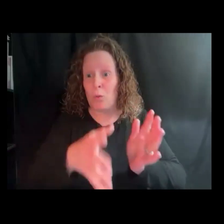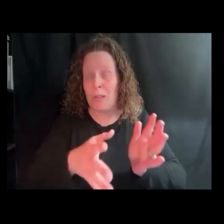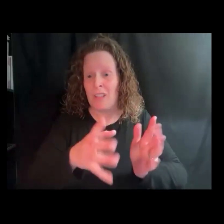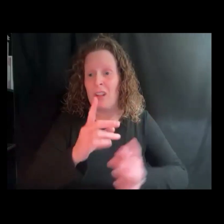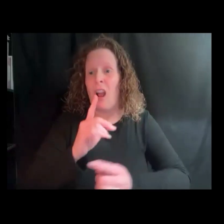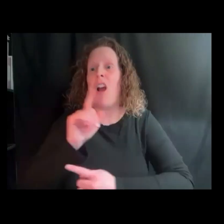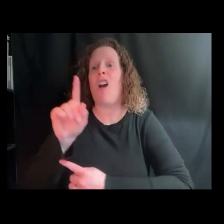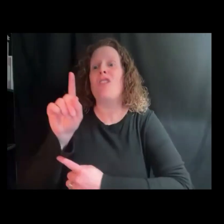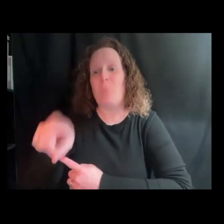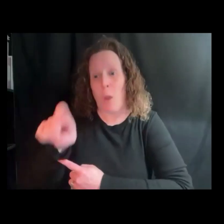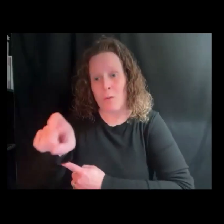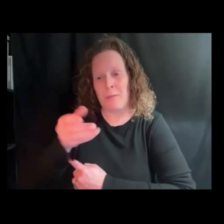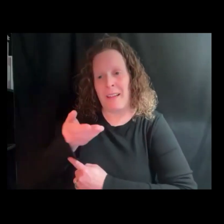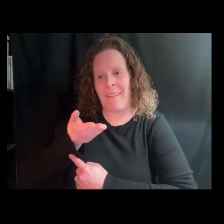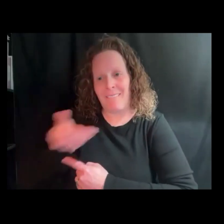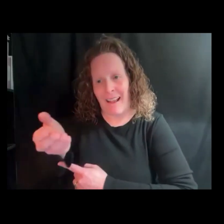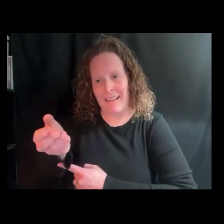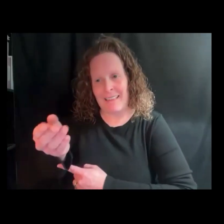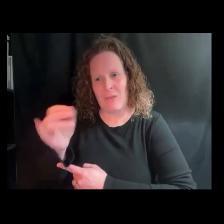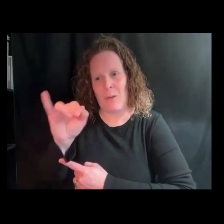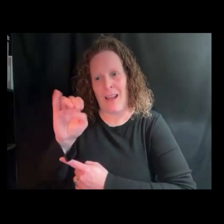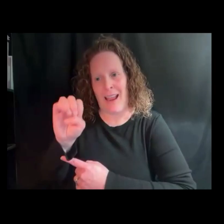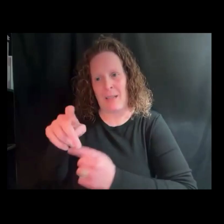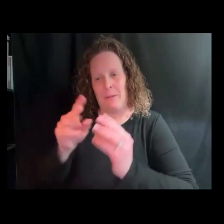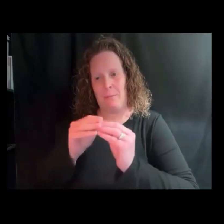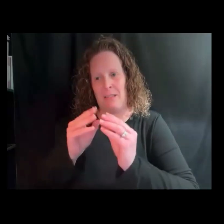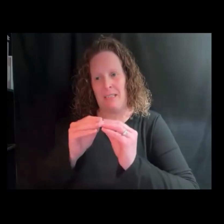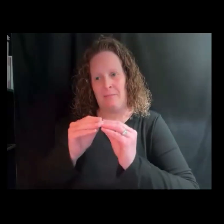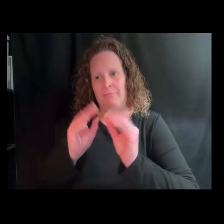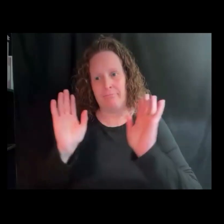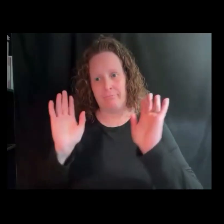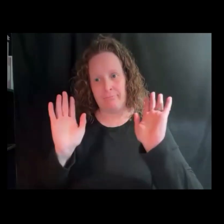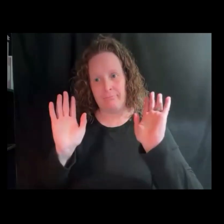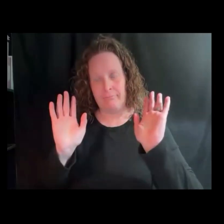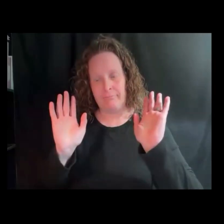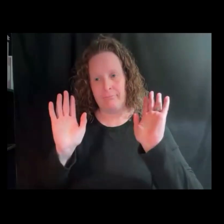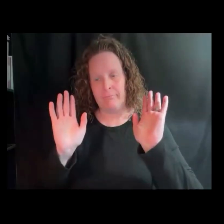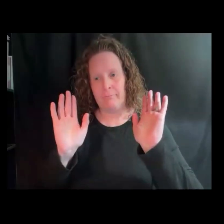any service providers should be in the IEP meeting.